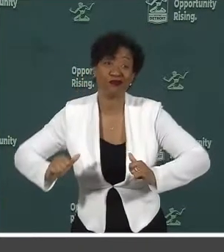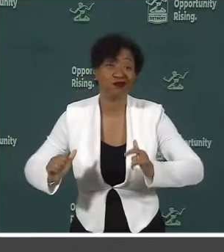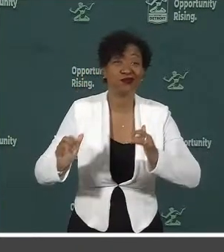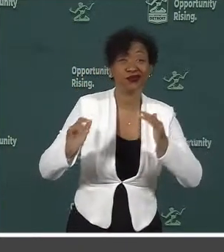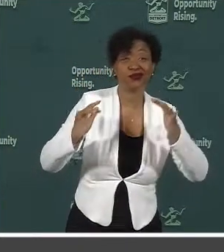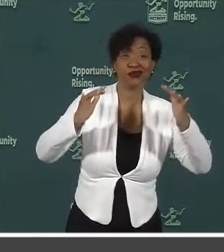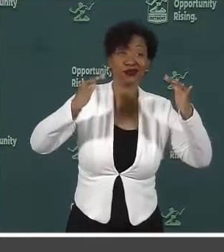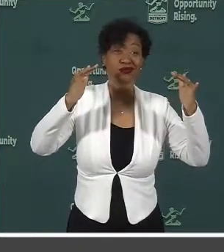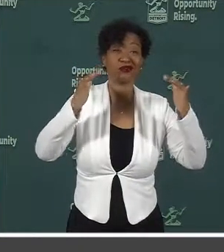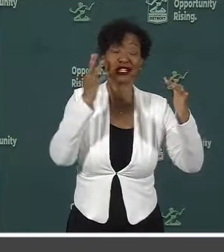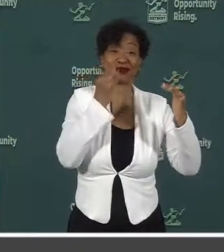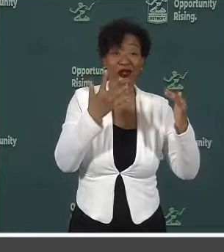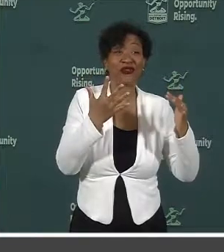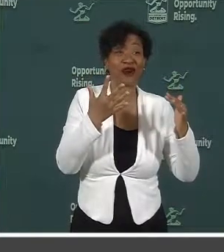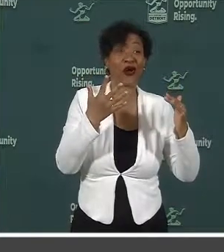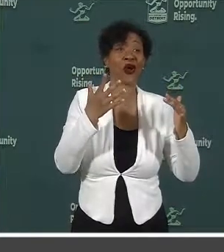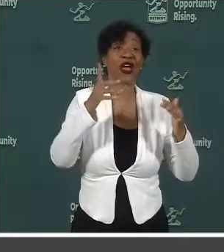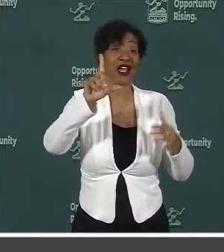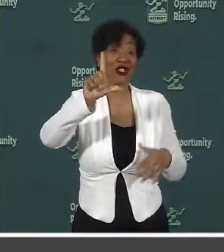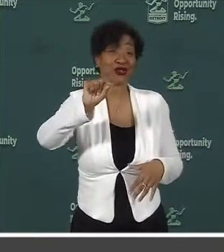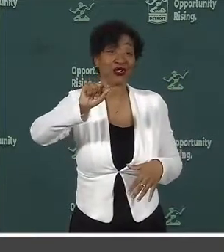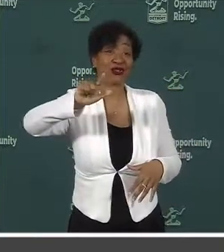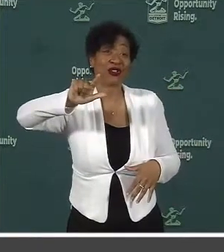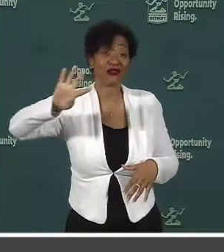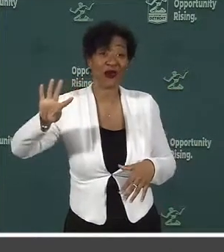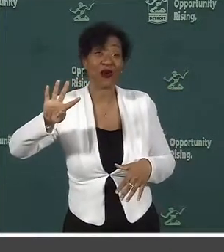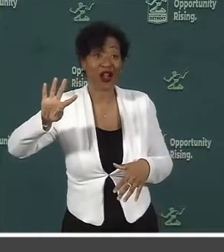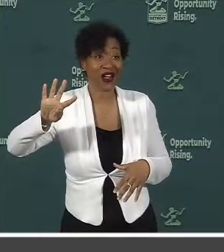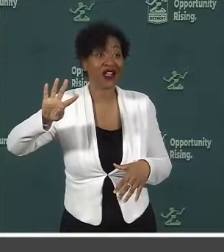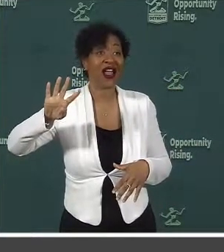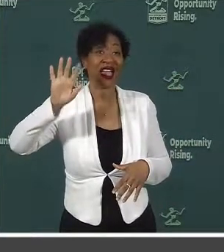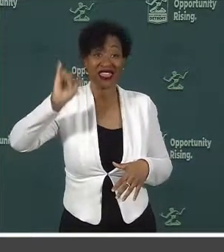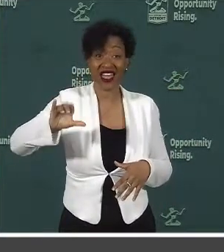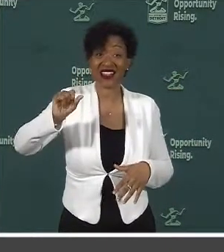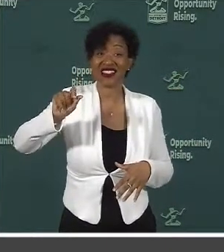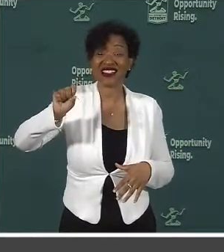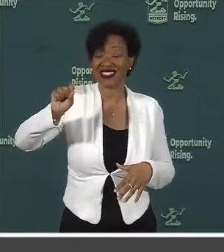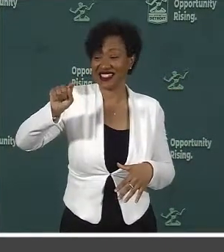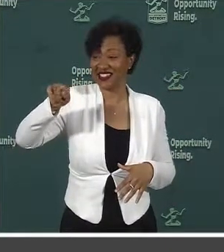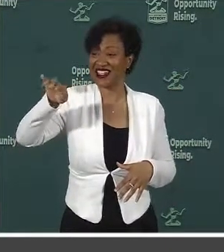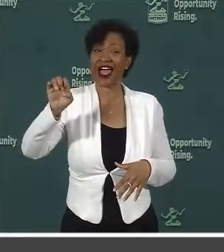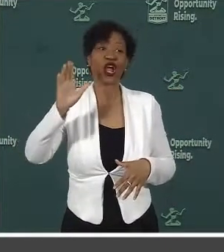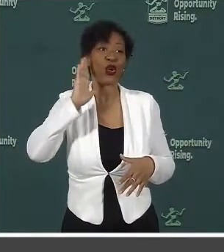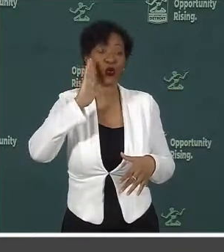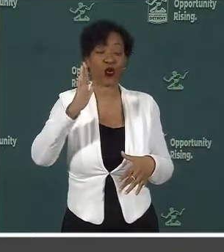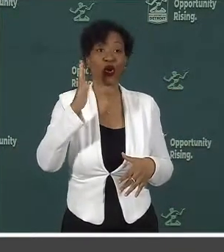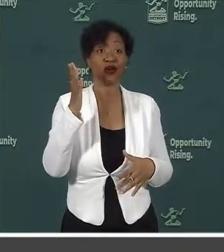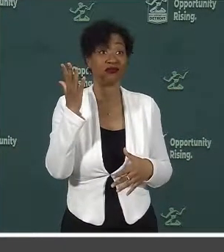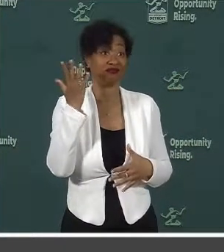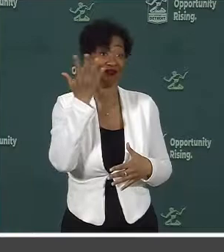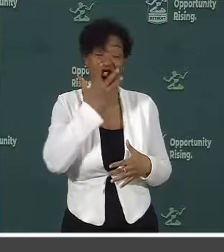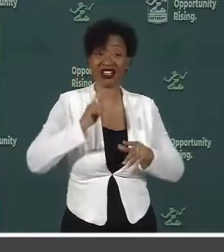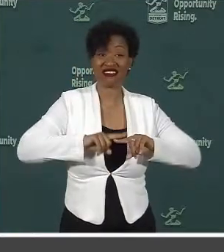FOUR HE'S GOING TO TAKE THAT SITE AND RESHAPE THE CITY SKYLINE THE PARK >> AVENUE